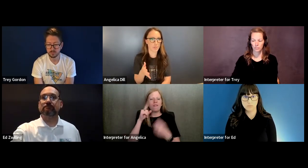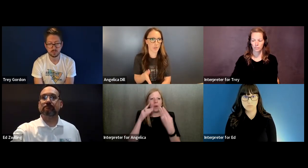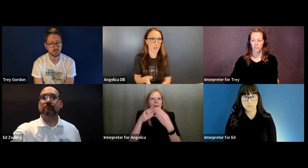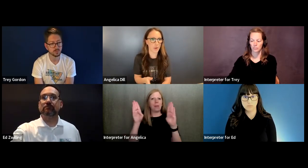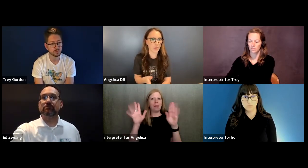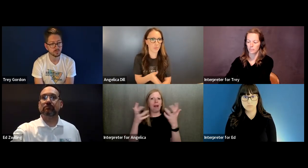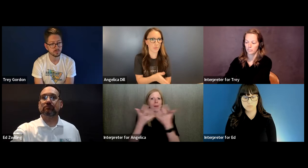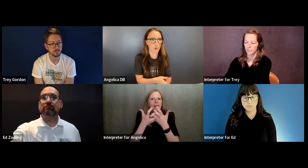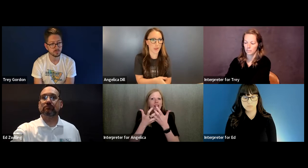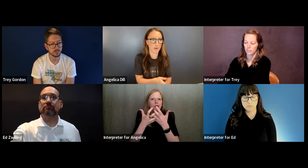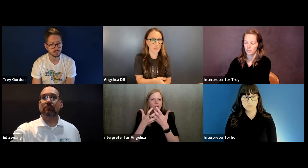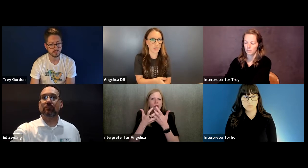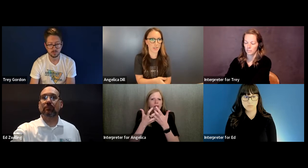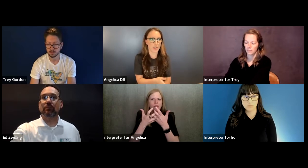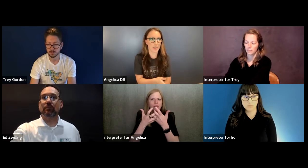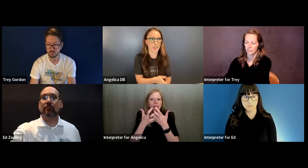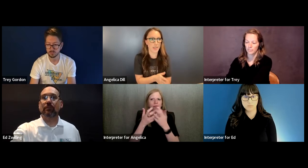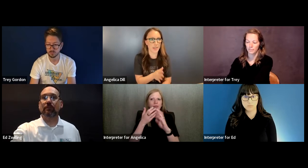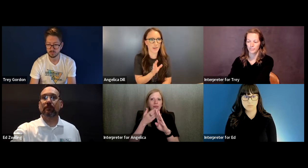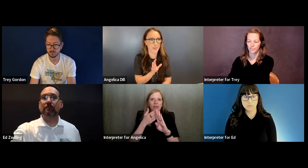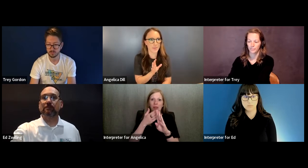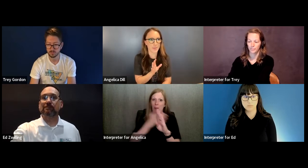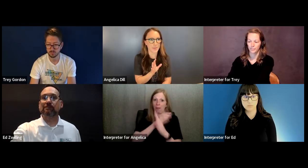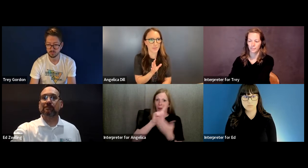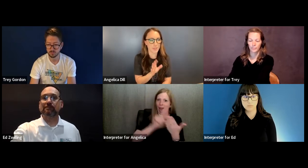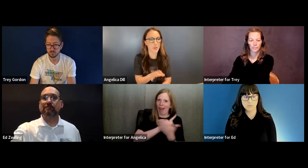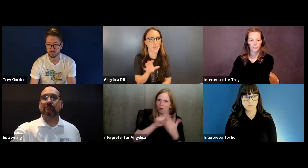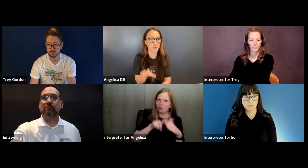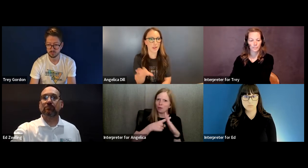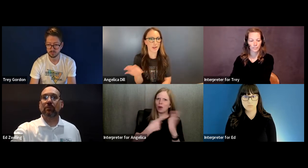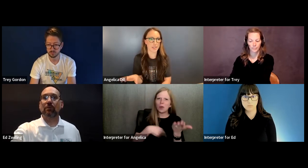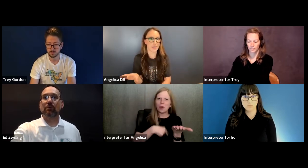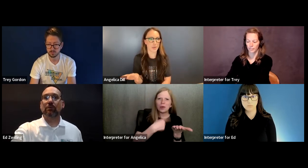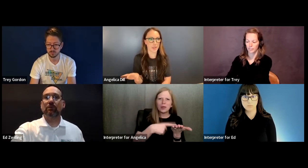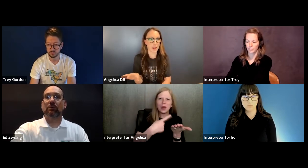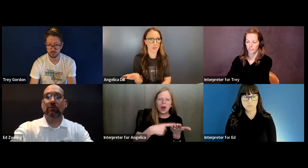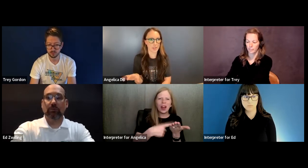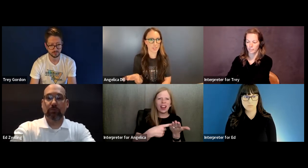talking about before the hour started there's so many great areas to public accommodation